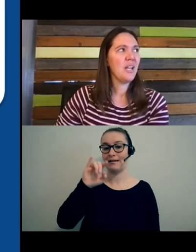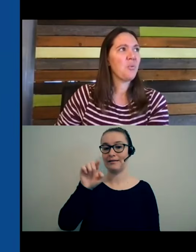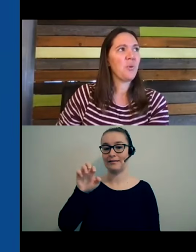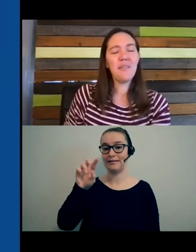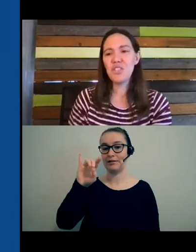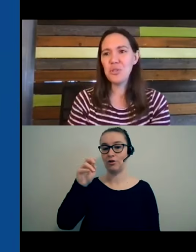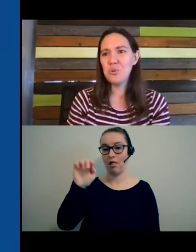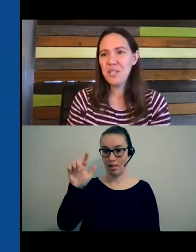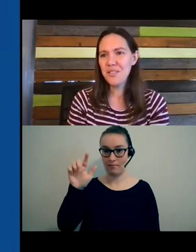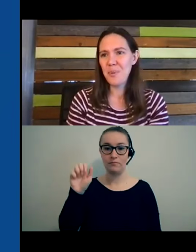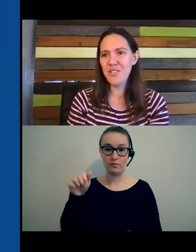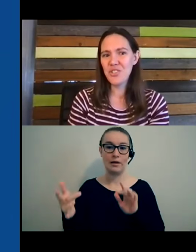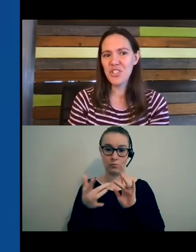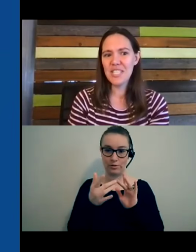We have two sponsors today.